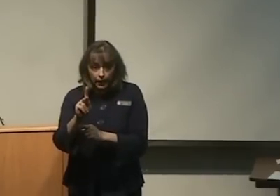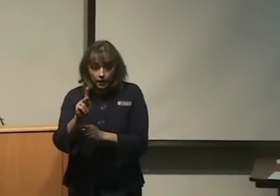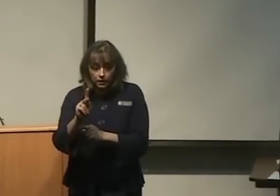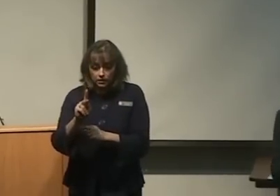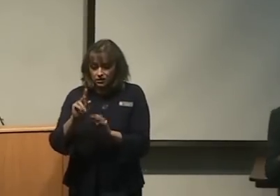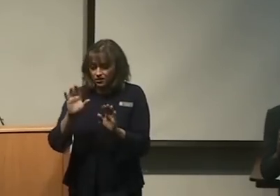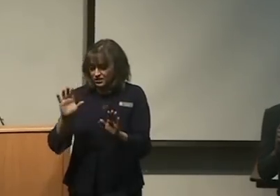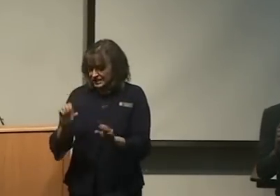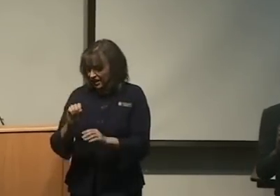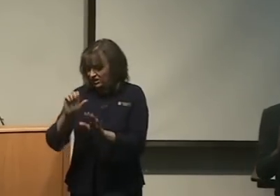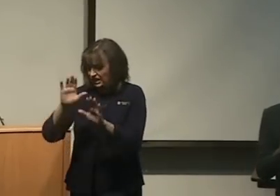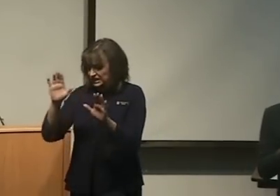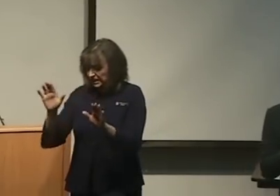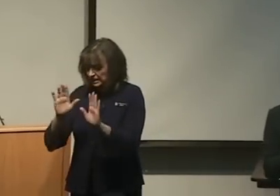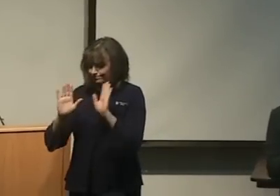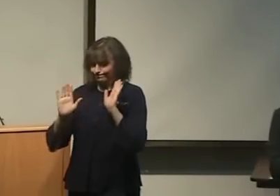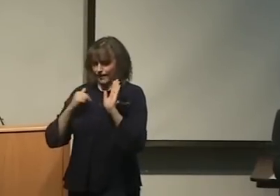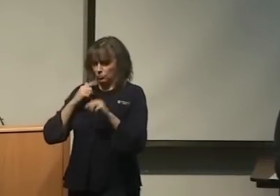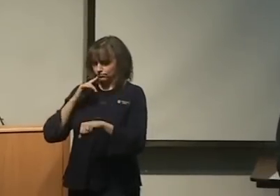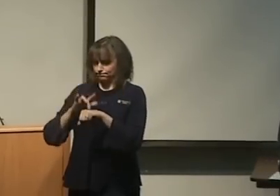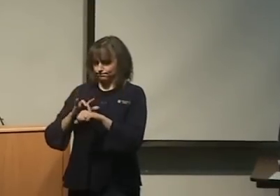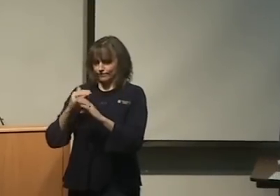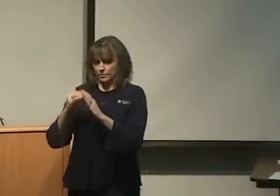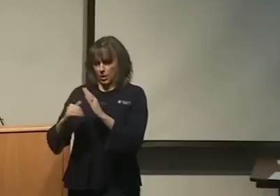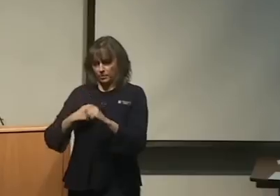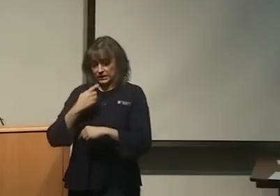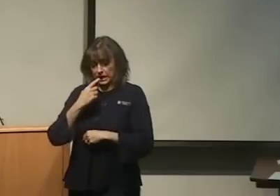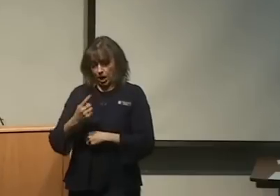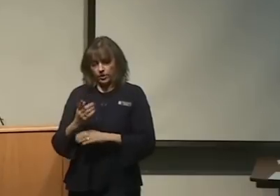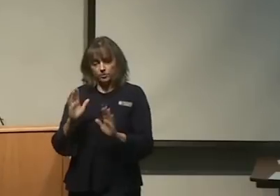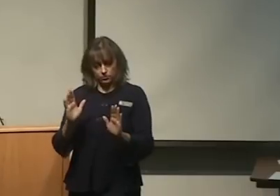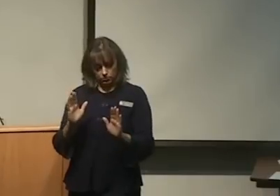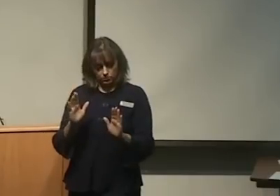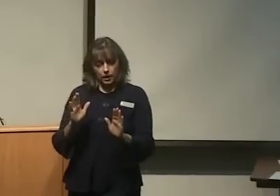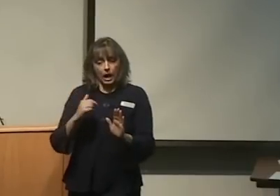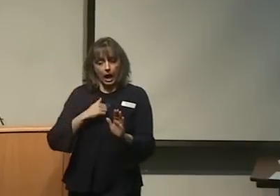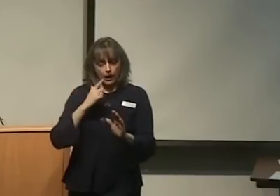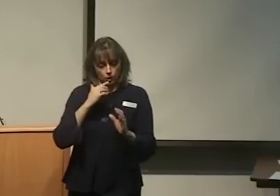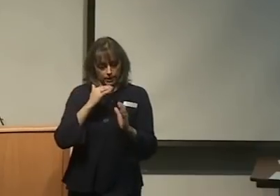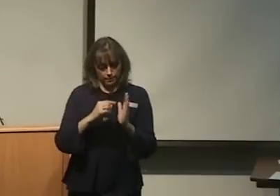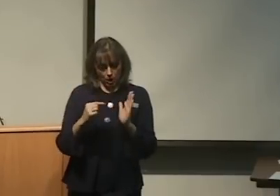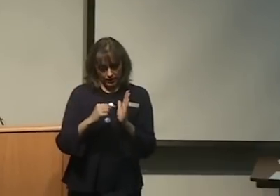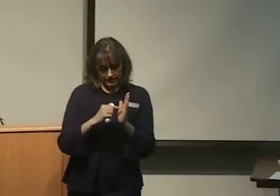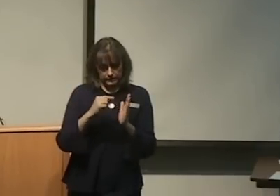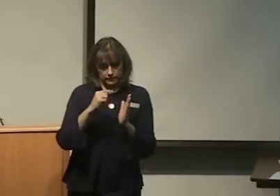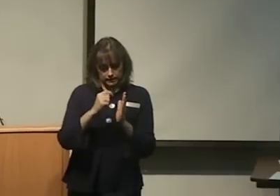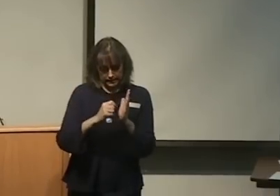But be consistent. Tell them when you do email every week and then say if you want to get me it's like having an office hour. I respond to email in the afternoon,